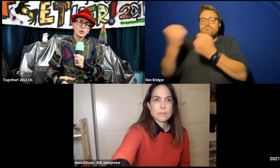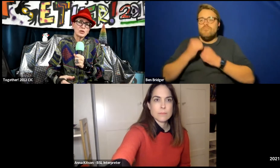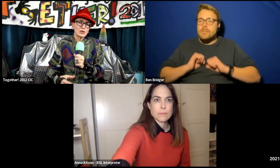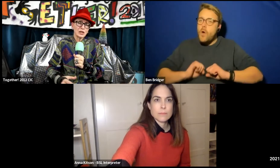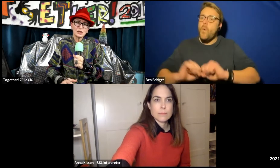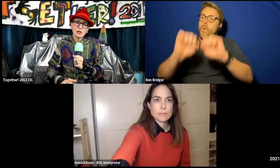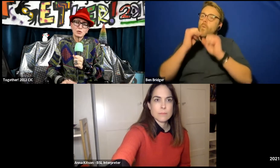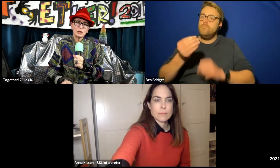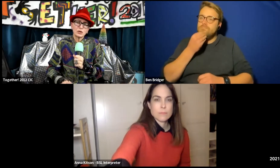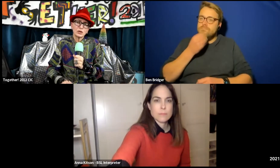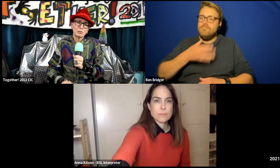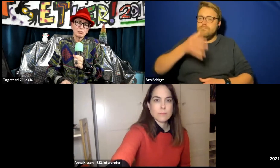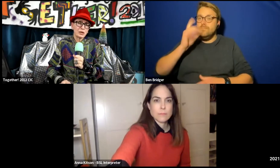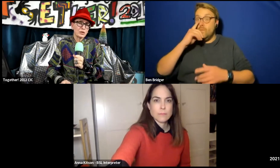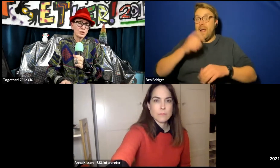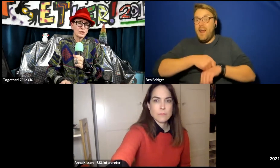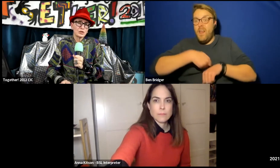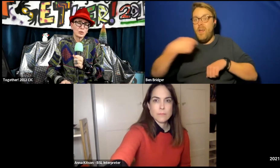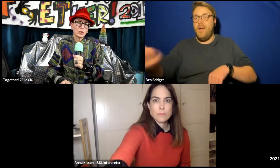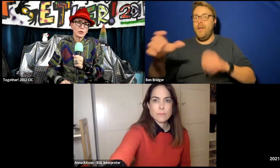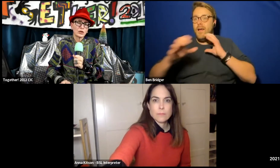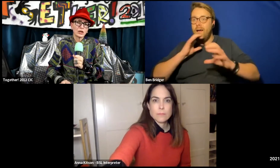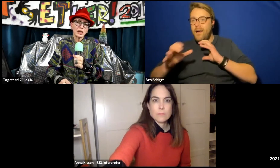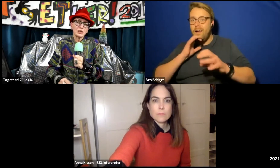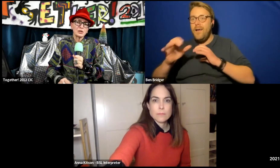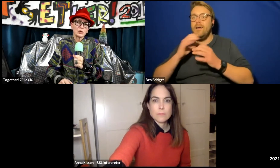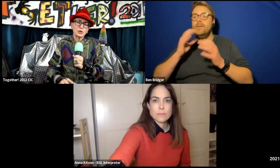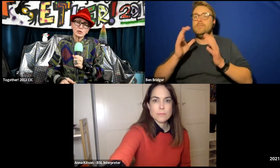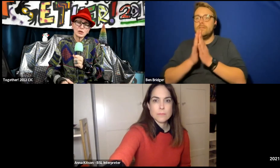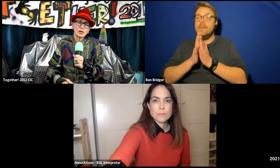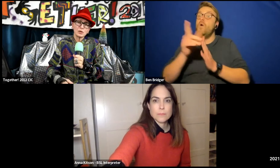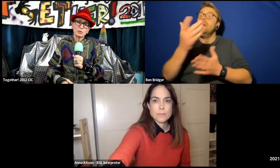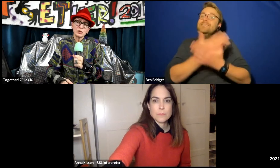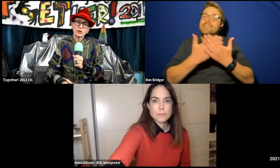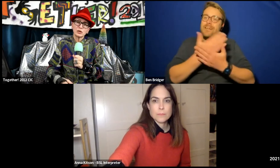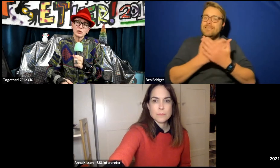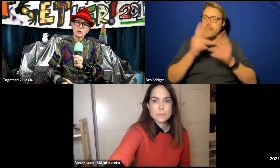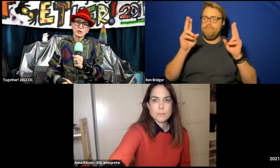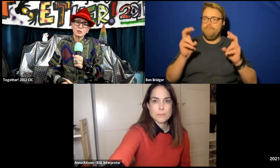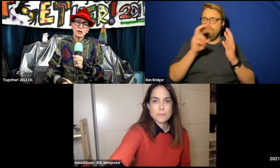On Saturday we are looking at barriers to work, on Sunday we are looking at